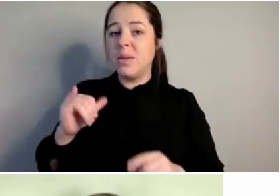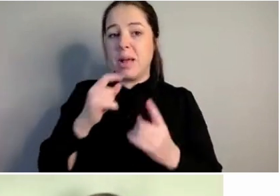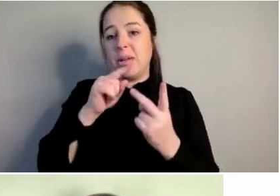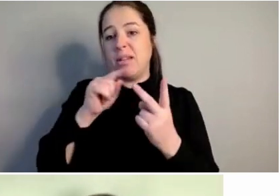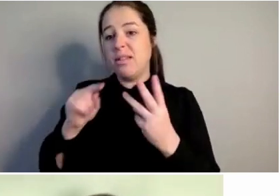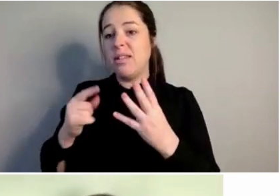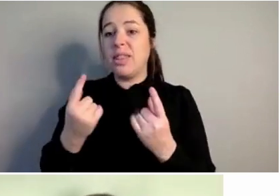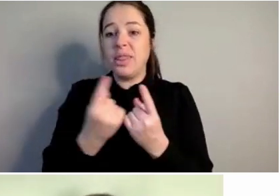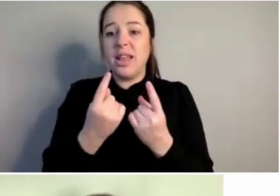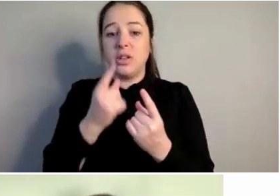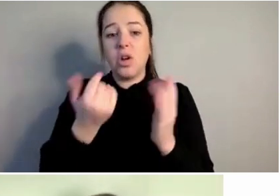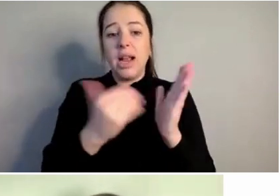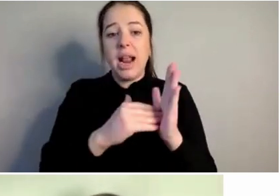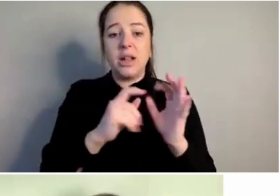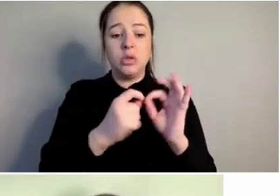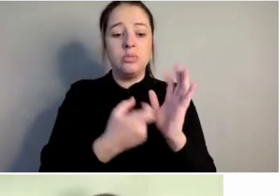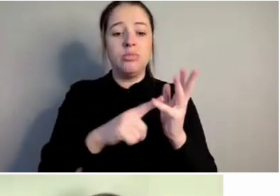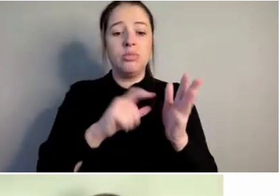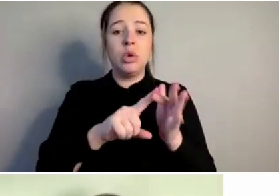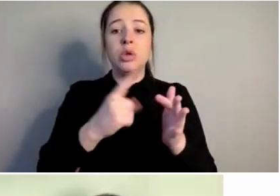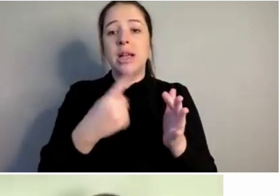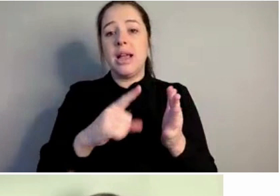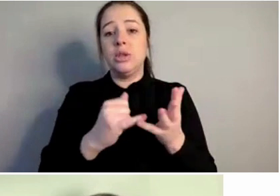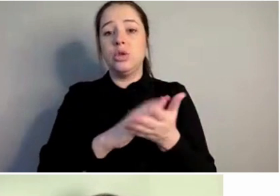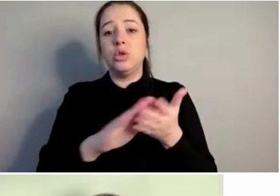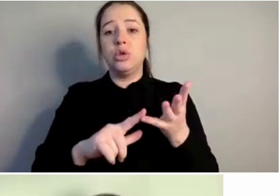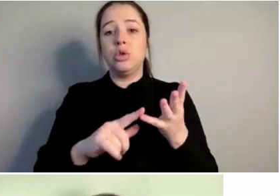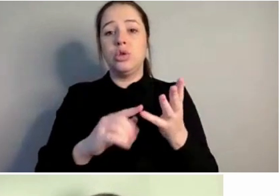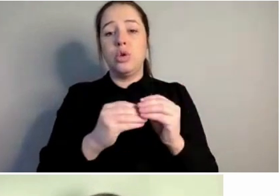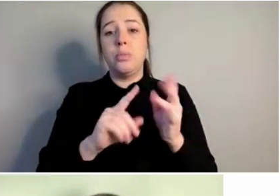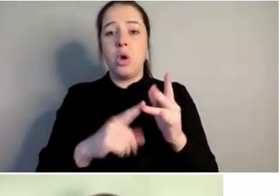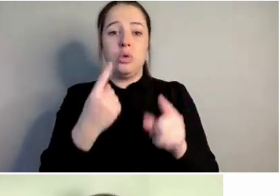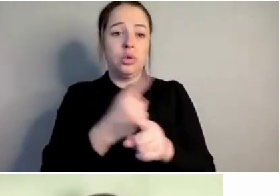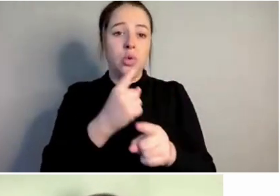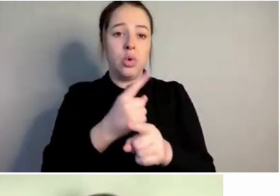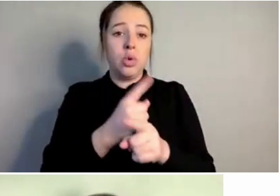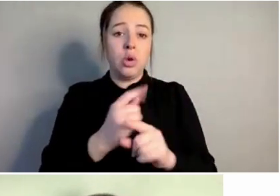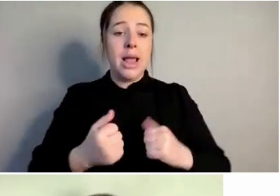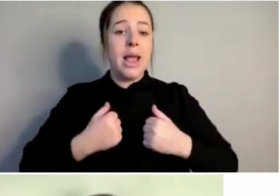on what Bruce and Subho have said. Within our work, we will in due course